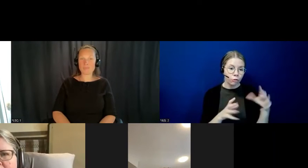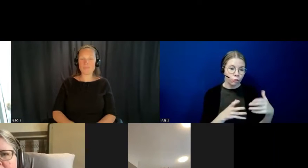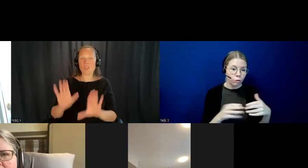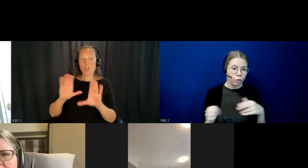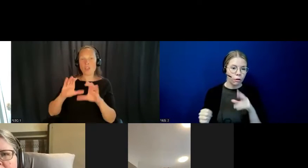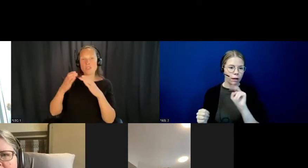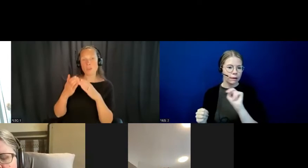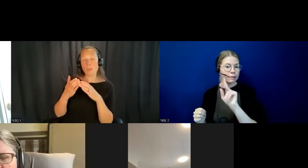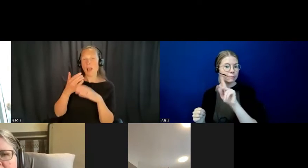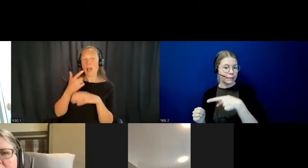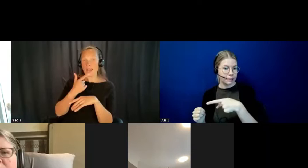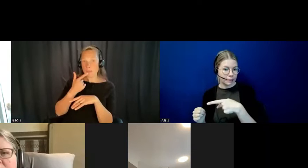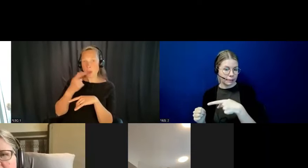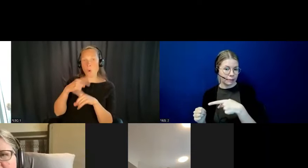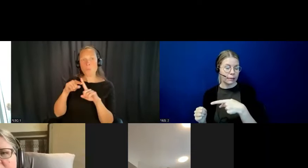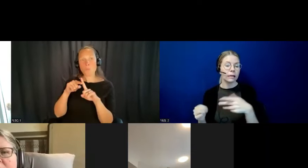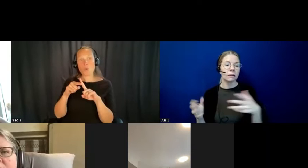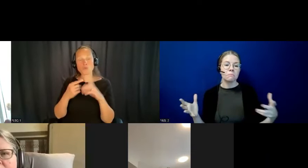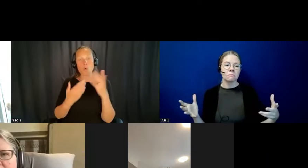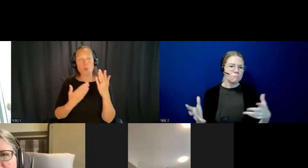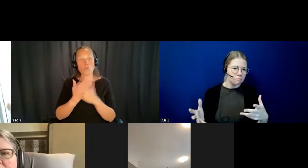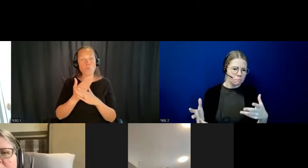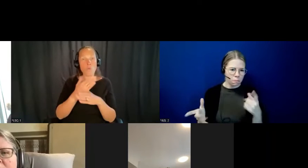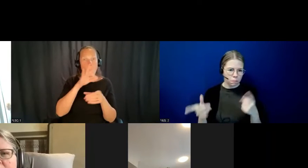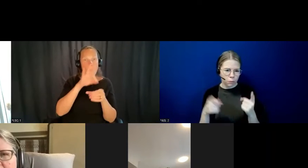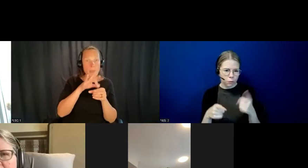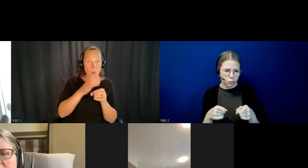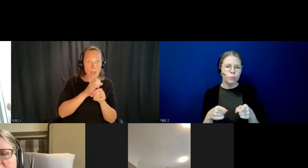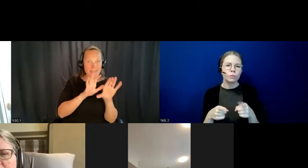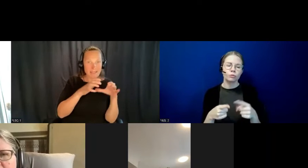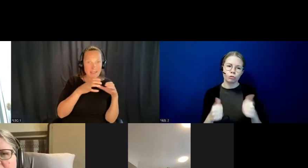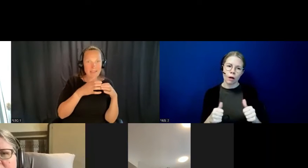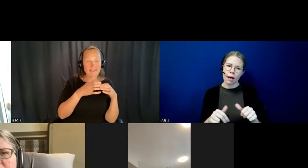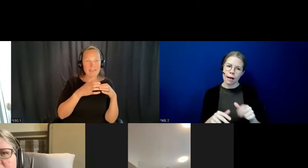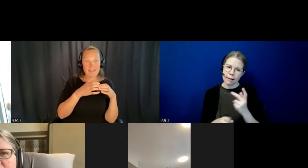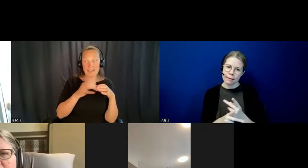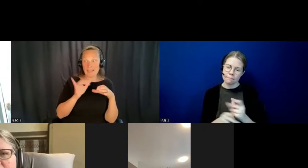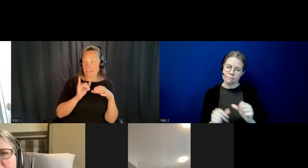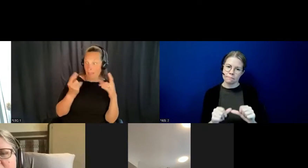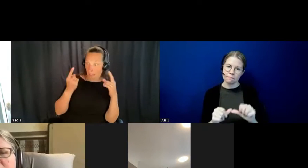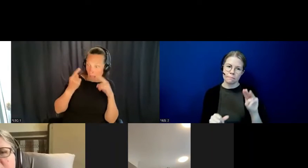AN AGREEMENT TO TRY TO SUSTAIN THE GOVERNMENT AS A MINORITY GOVERNMENT FOR A LONGER PERIOD OF TIME,